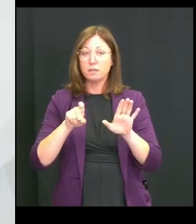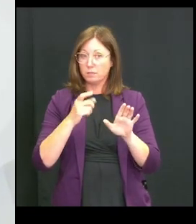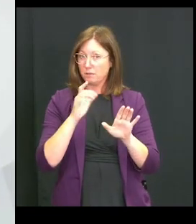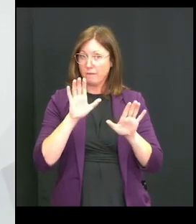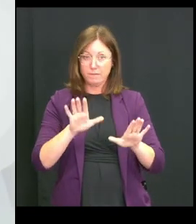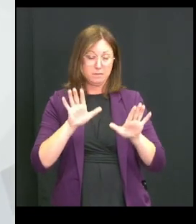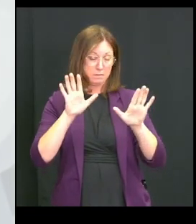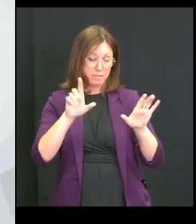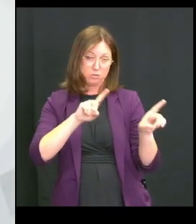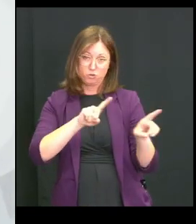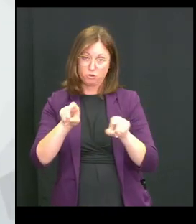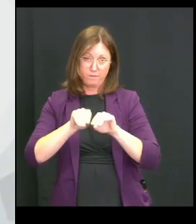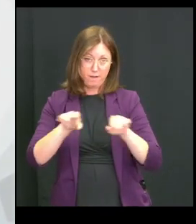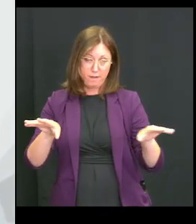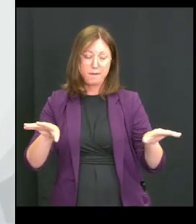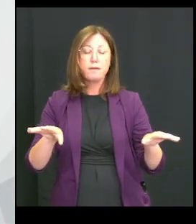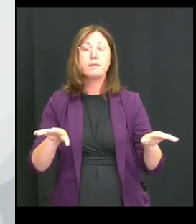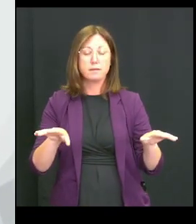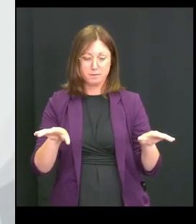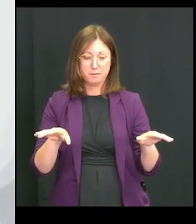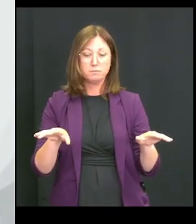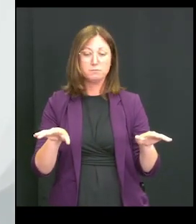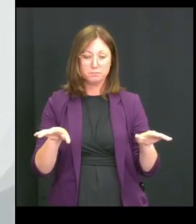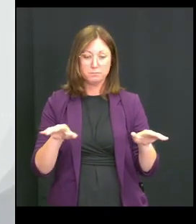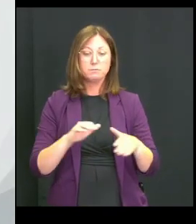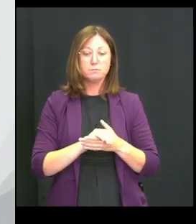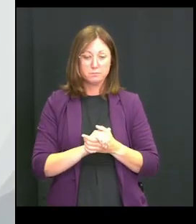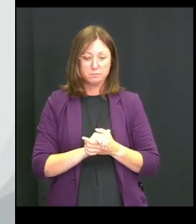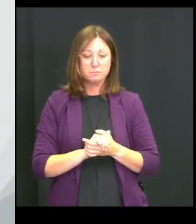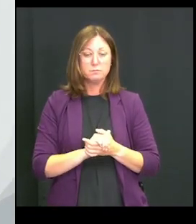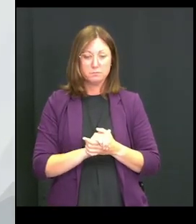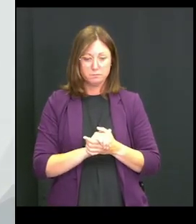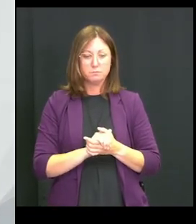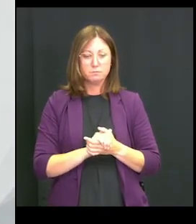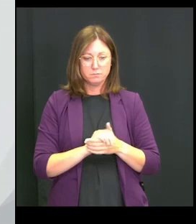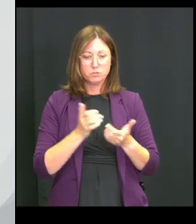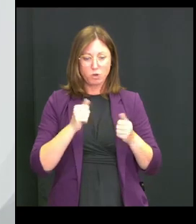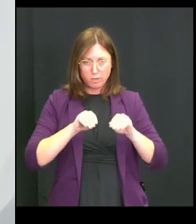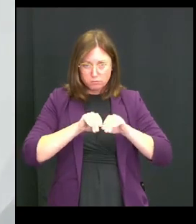It is representative of the Canadian population generally.